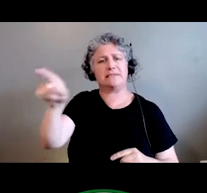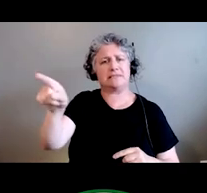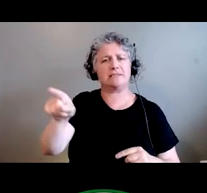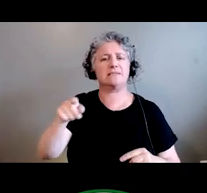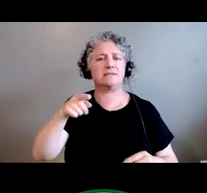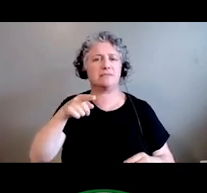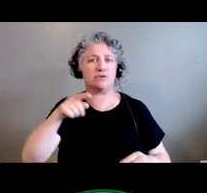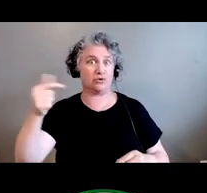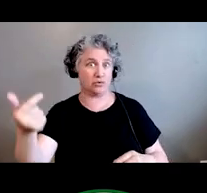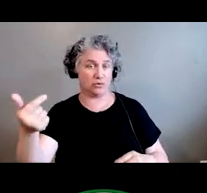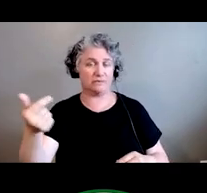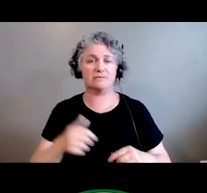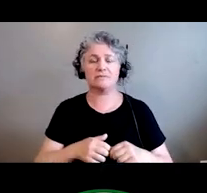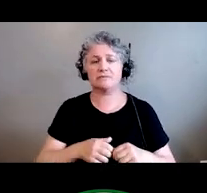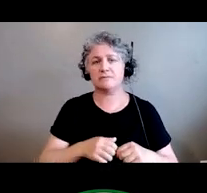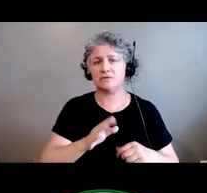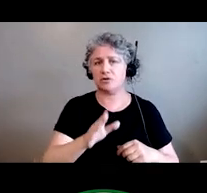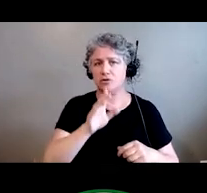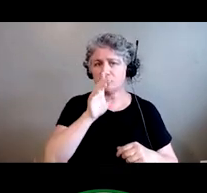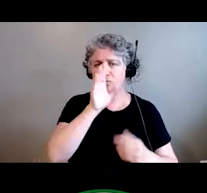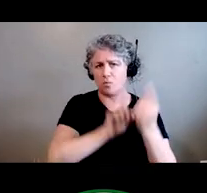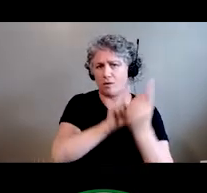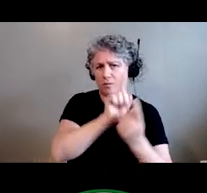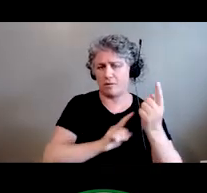of the access VCT.